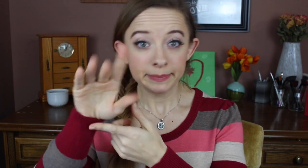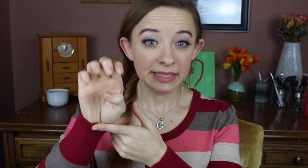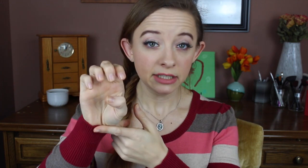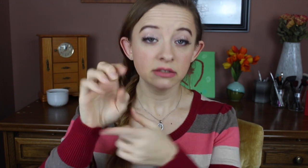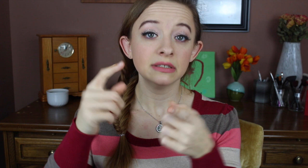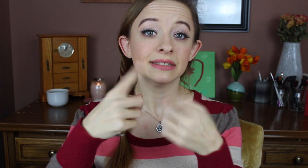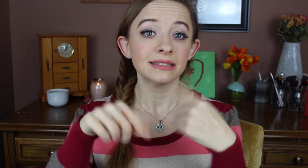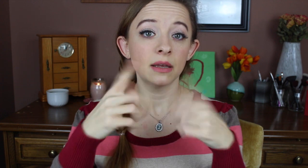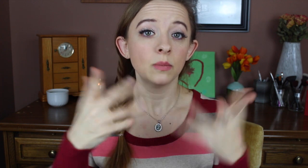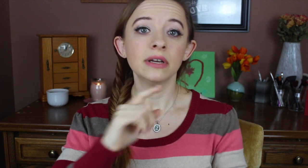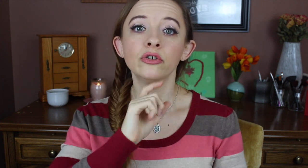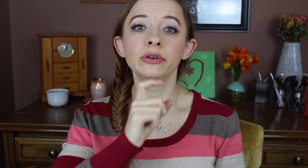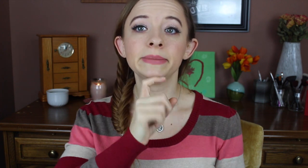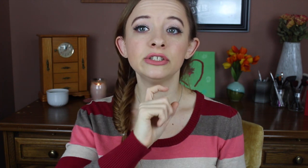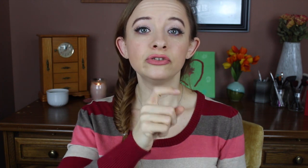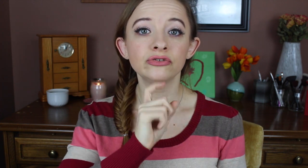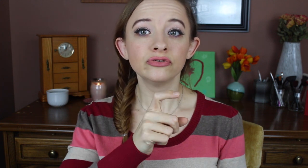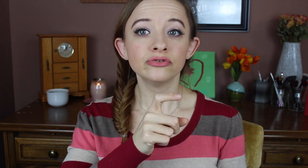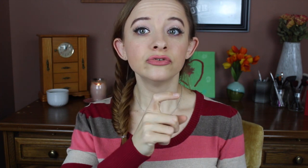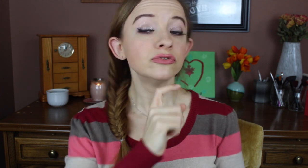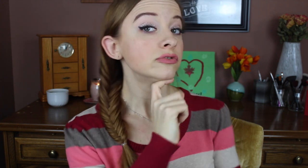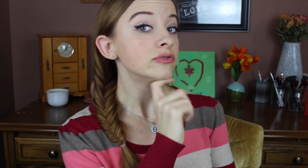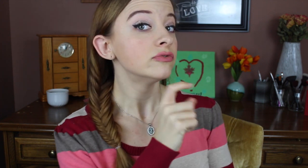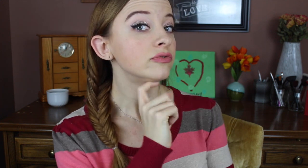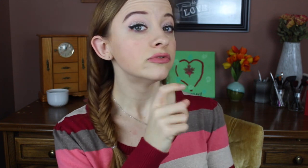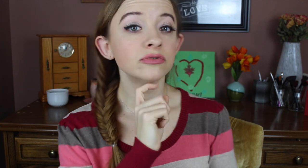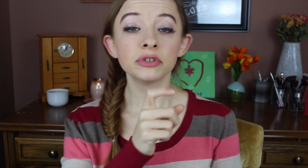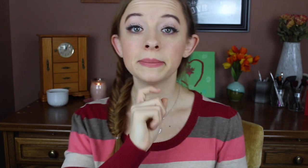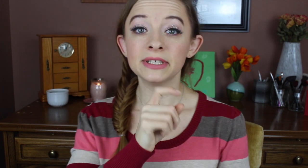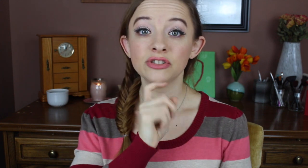"garbage" was signed like this GARBAGE.